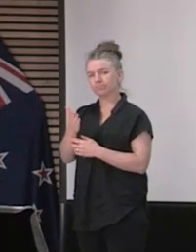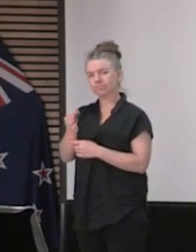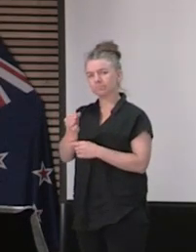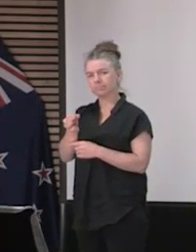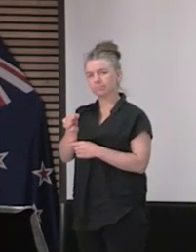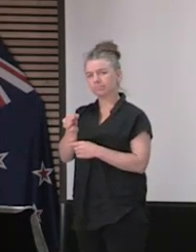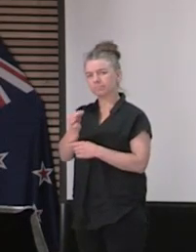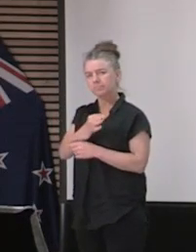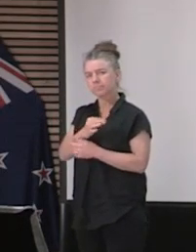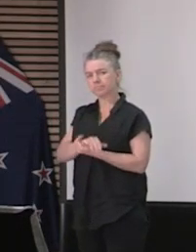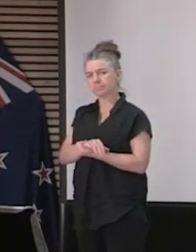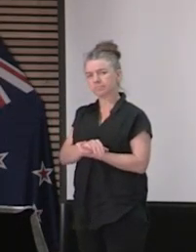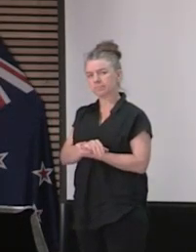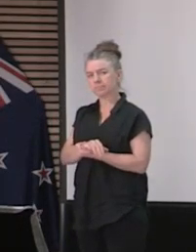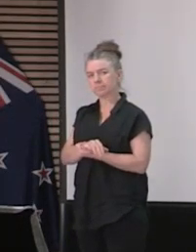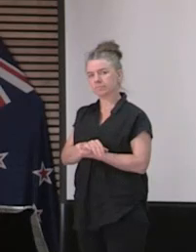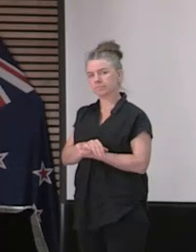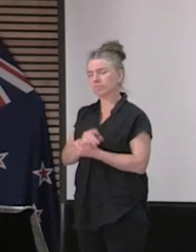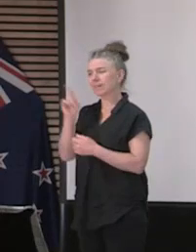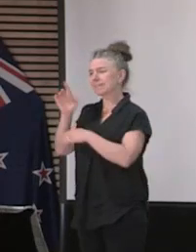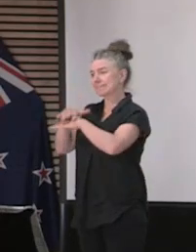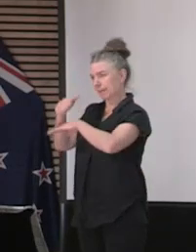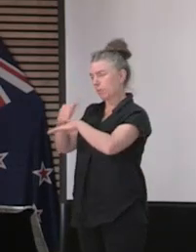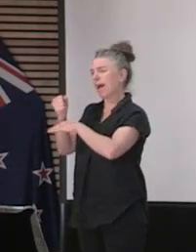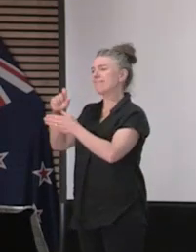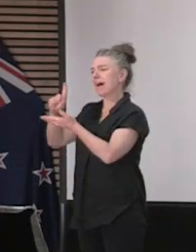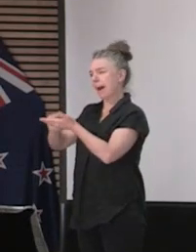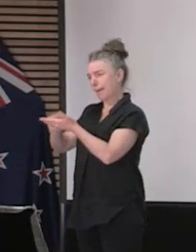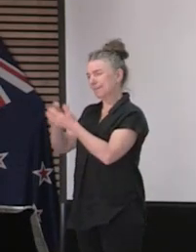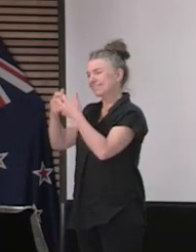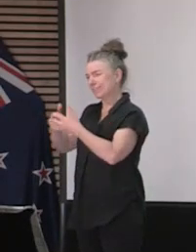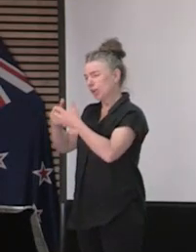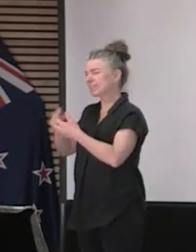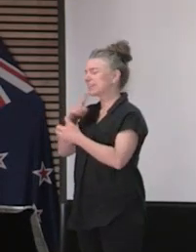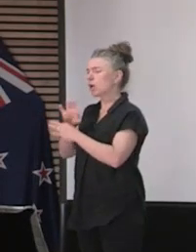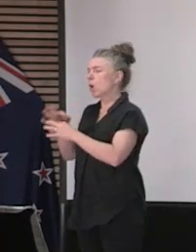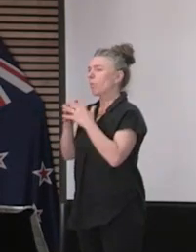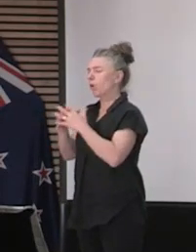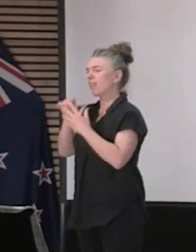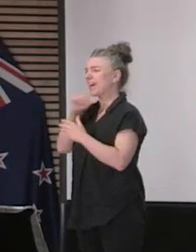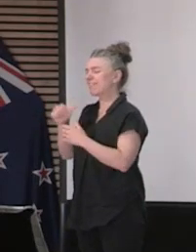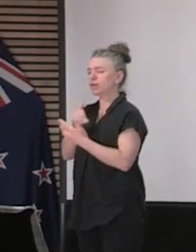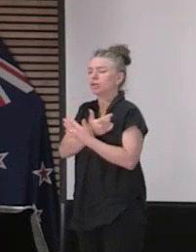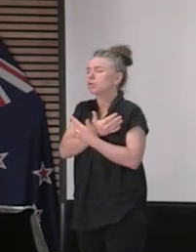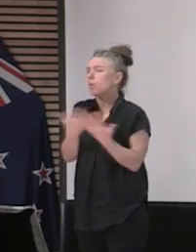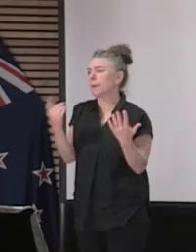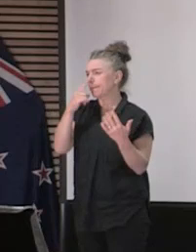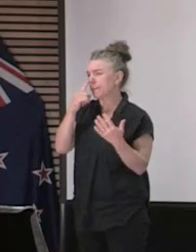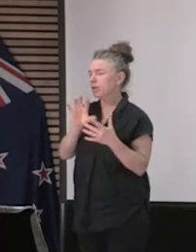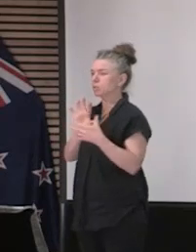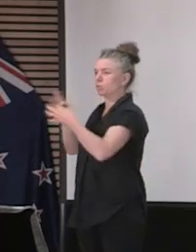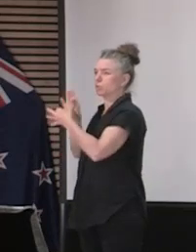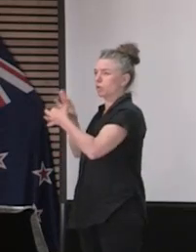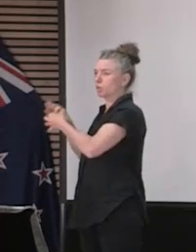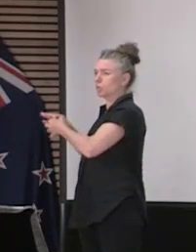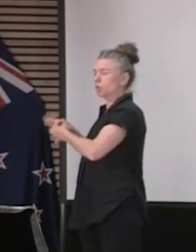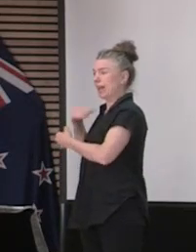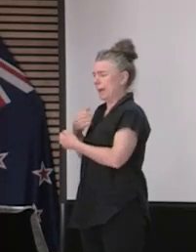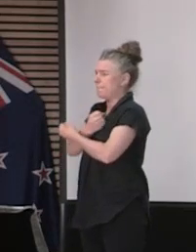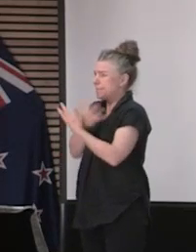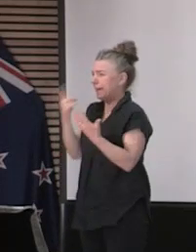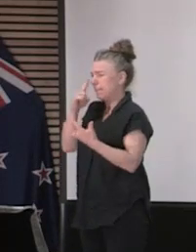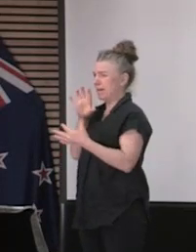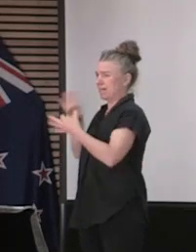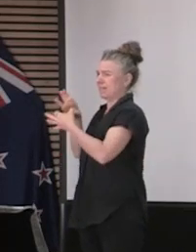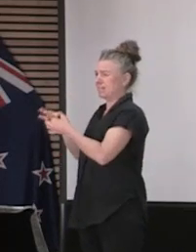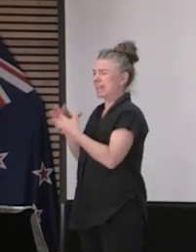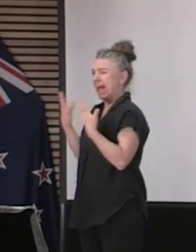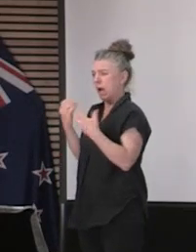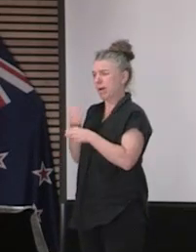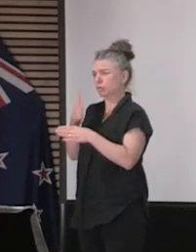If you have half of thepopulation using it and onlytracking 25% of contacts.